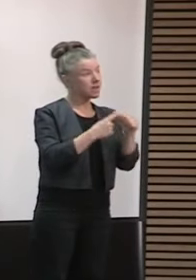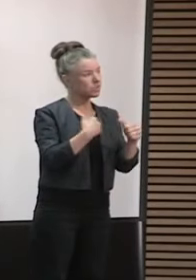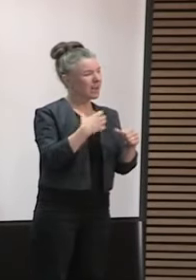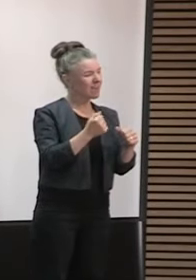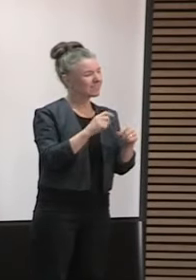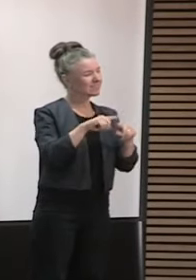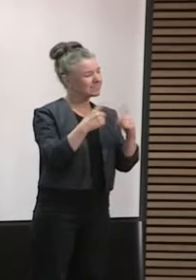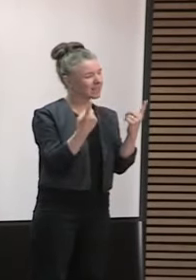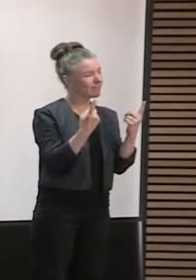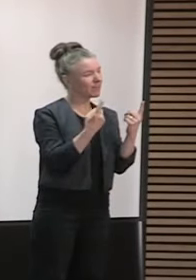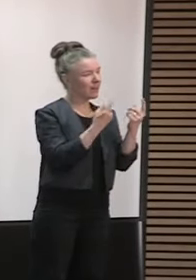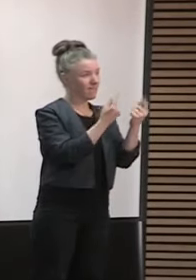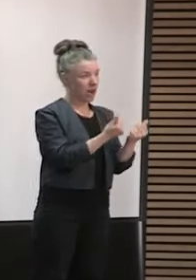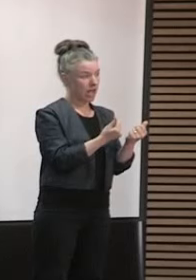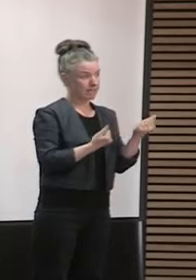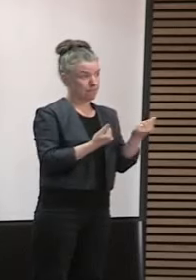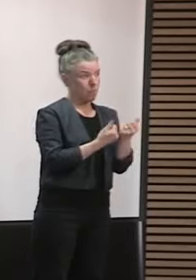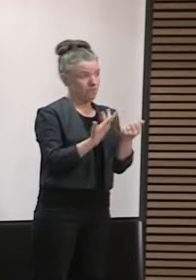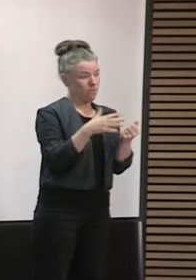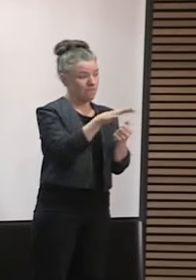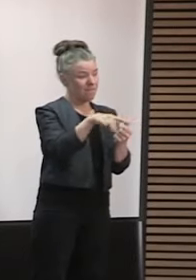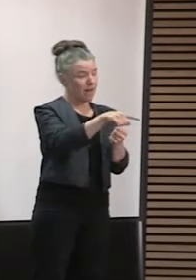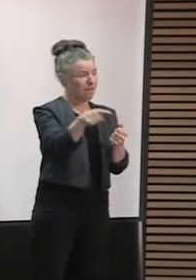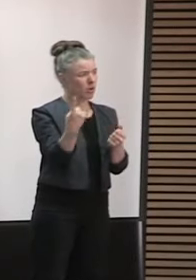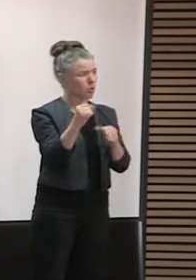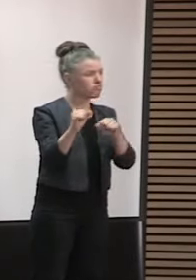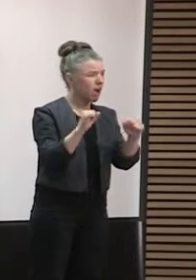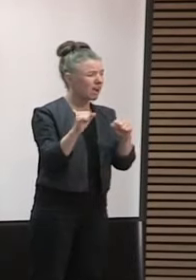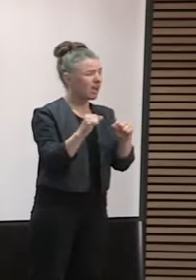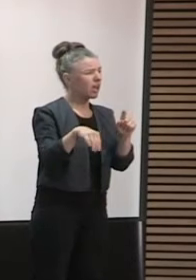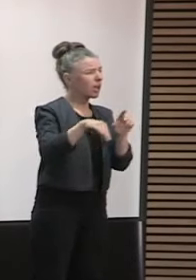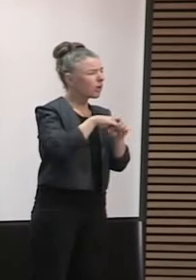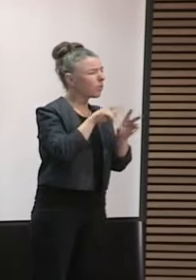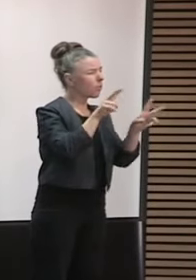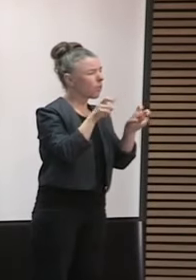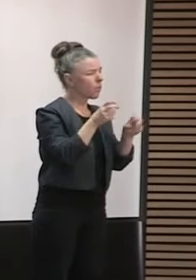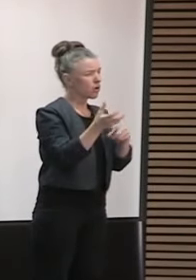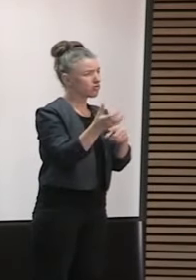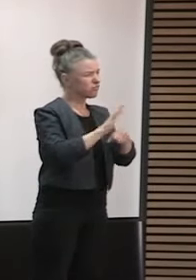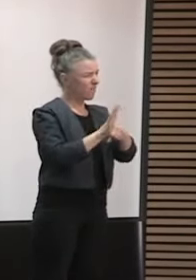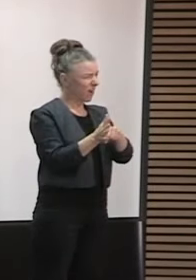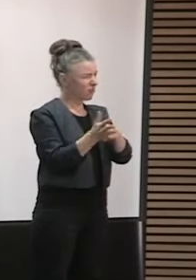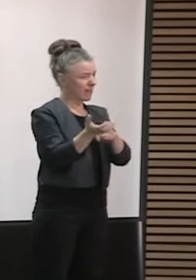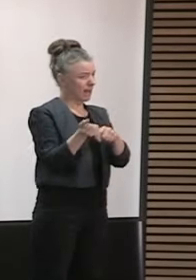seven days, you said those targets were more or less - could you just - I think it